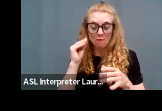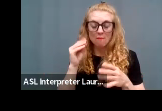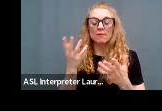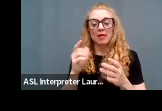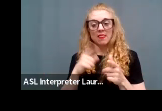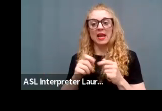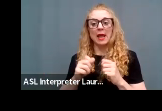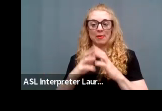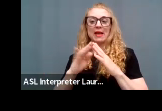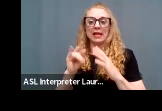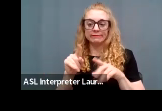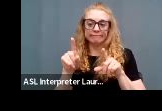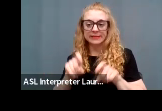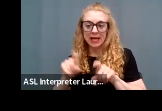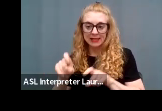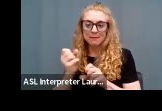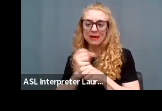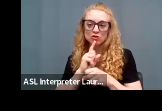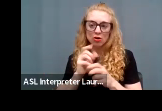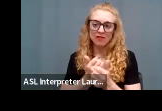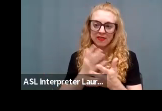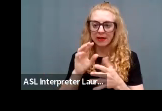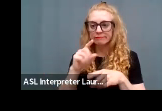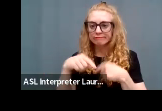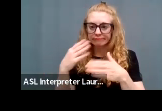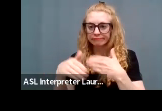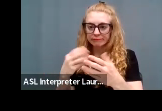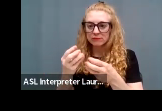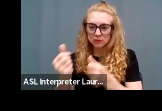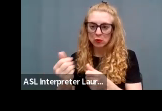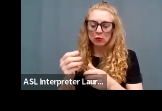that includes testing and and making sure it's all working properly and then we fine-tune or